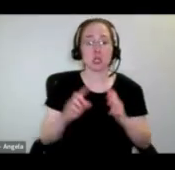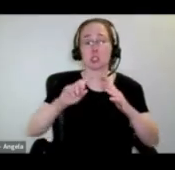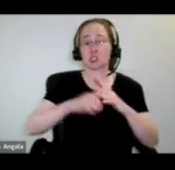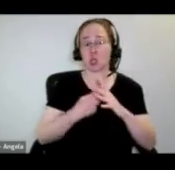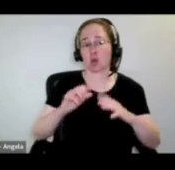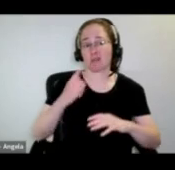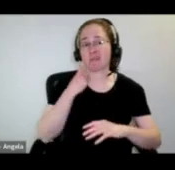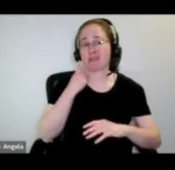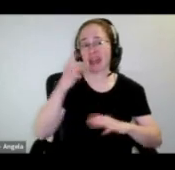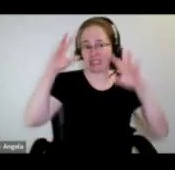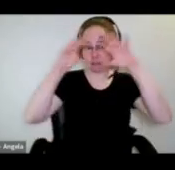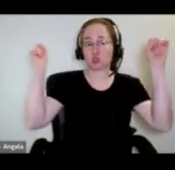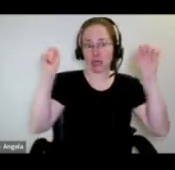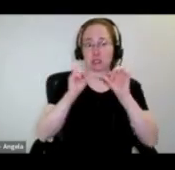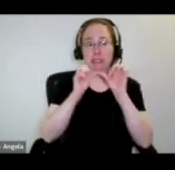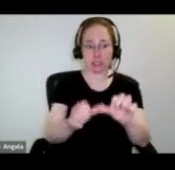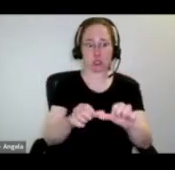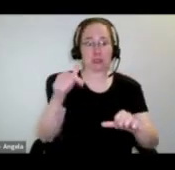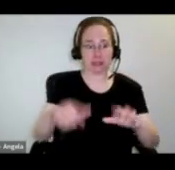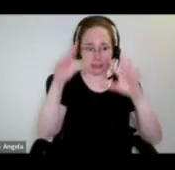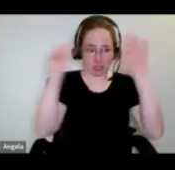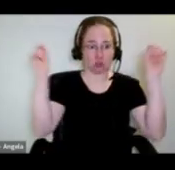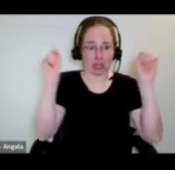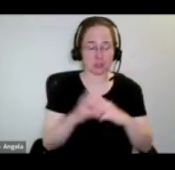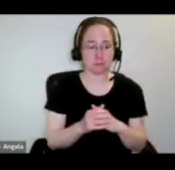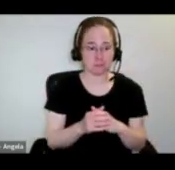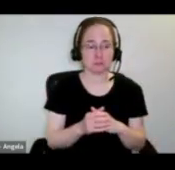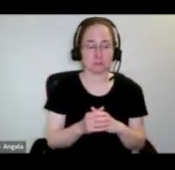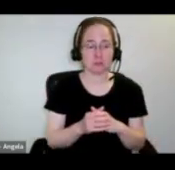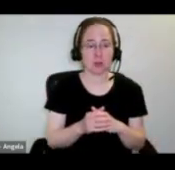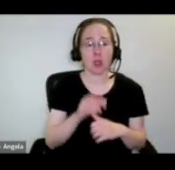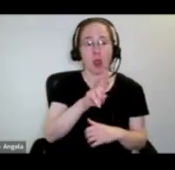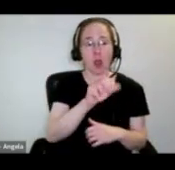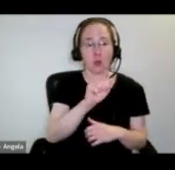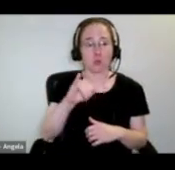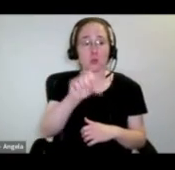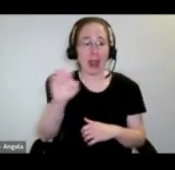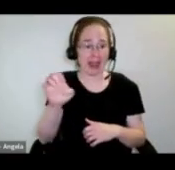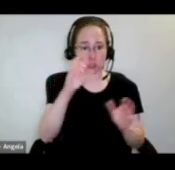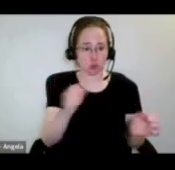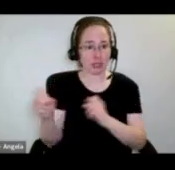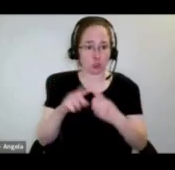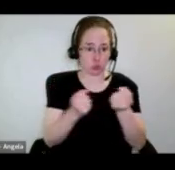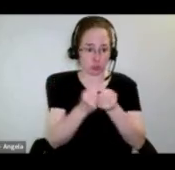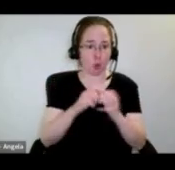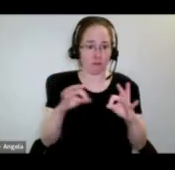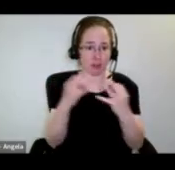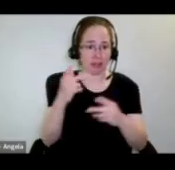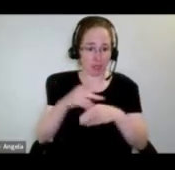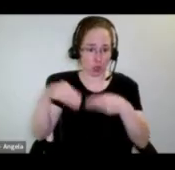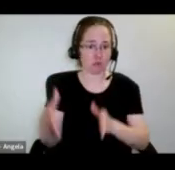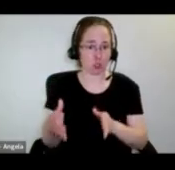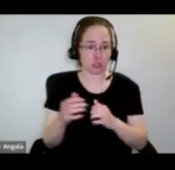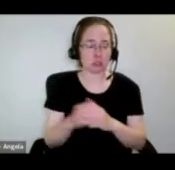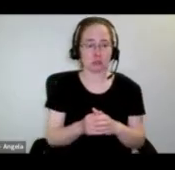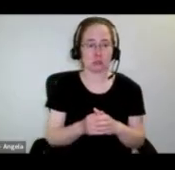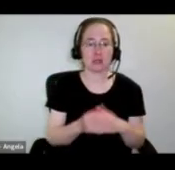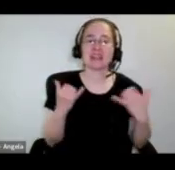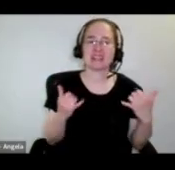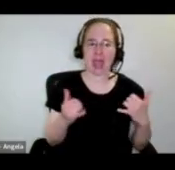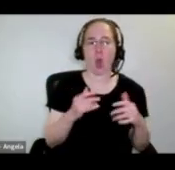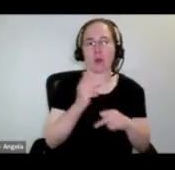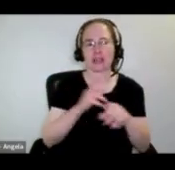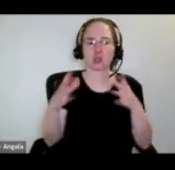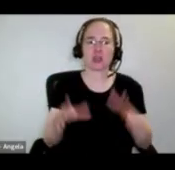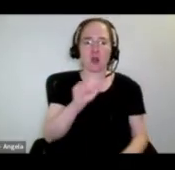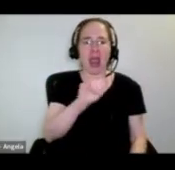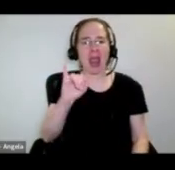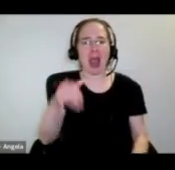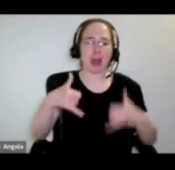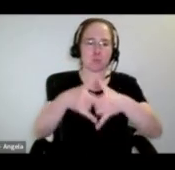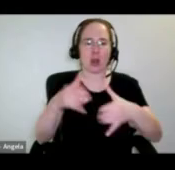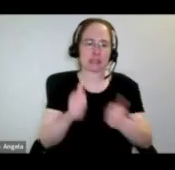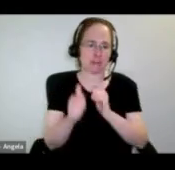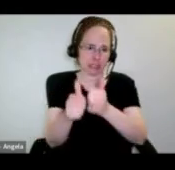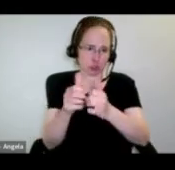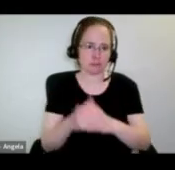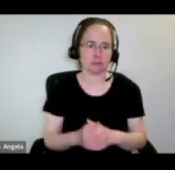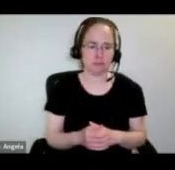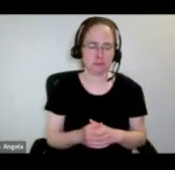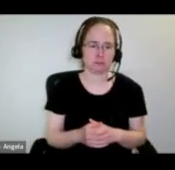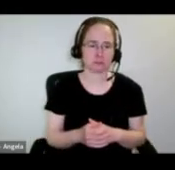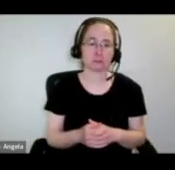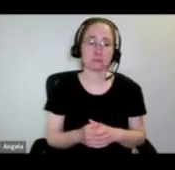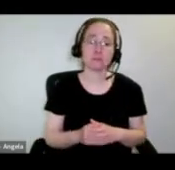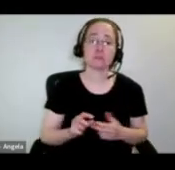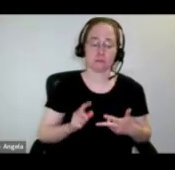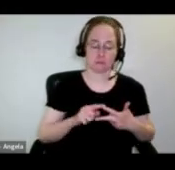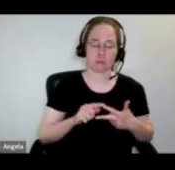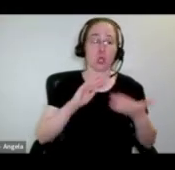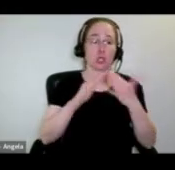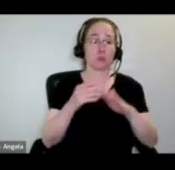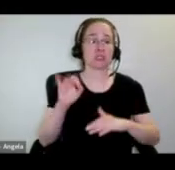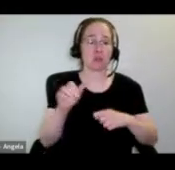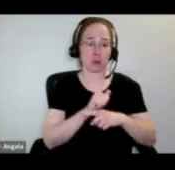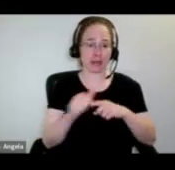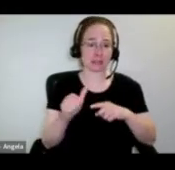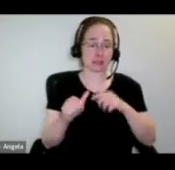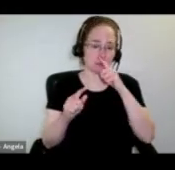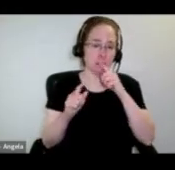Valerie Bradley: Well, this has been a lot of information, and hopefully useful to all of you watching today. Just to wrap up, some state and federal initiatives to strengthen family caregiving, both paid and unpaid.